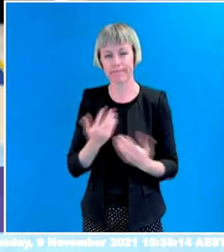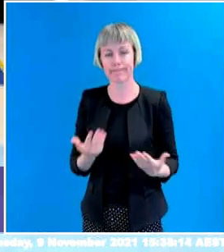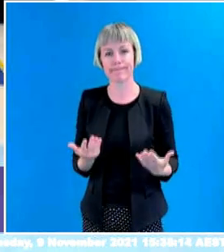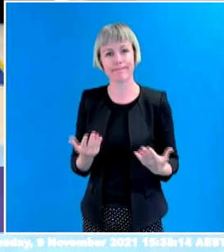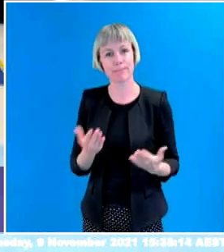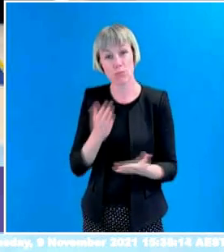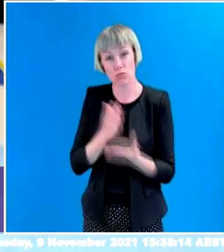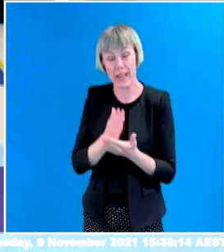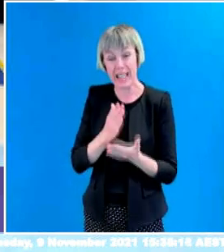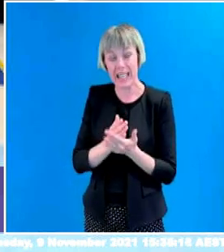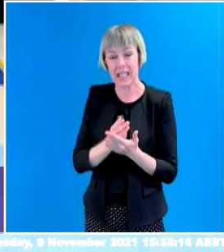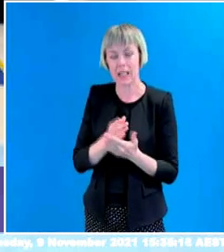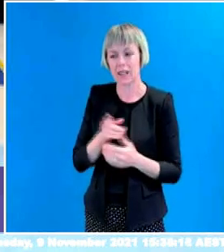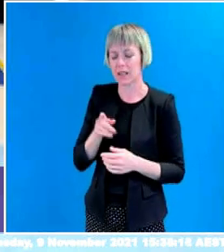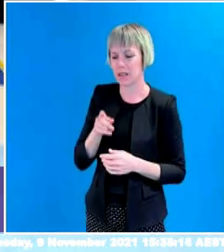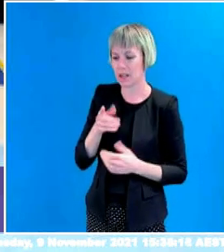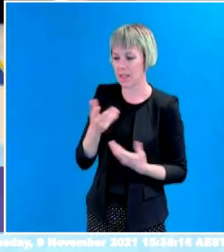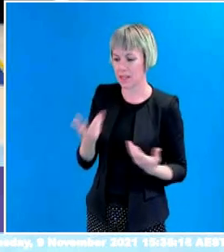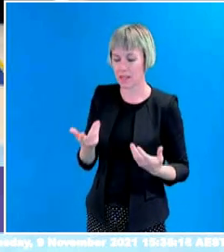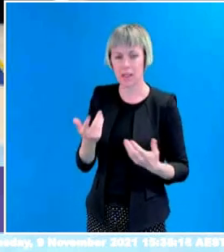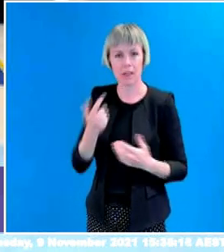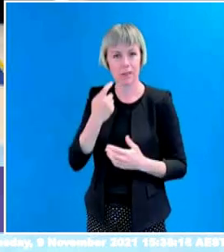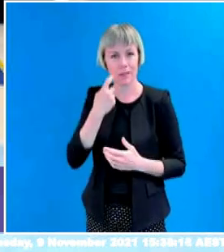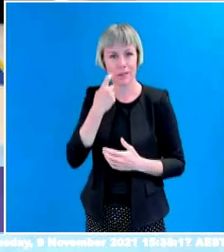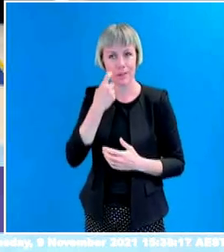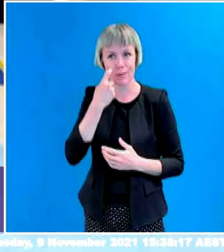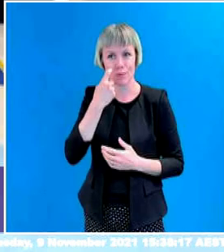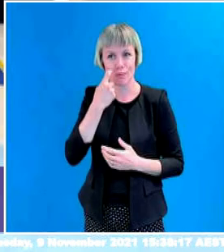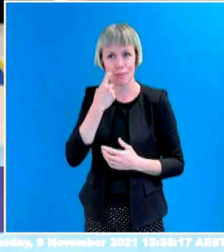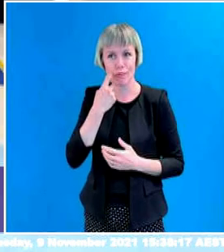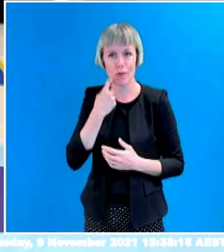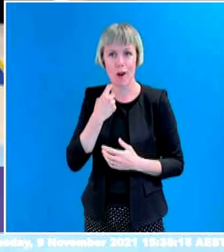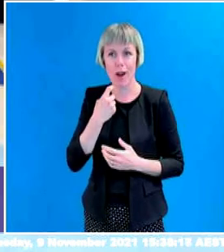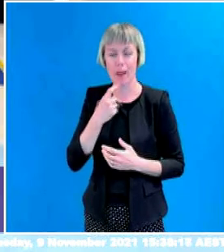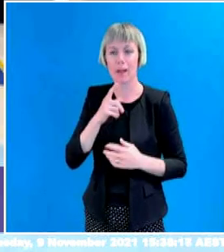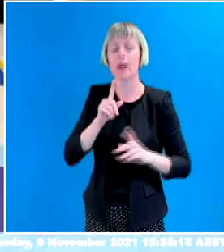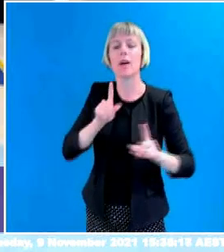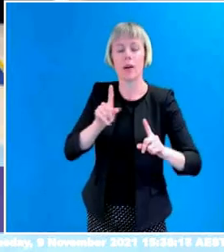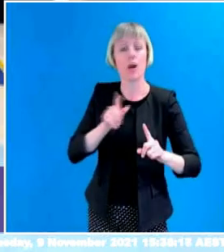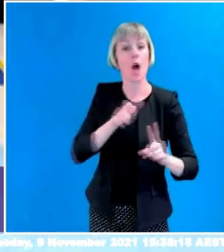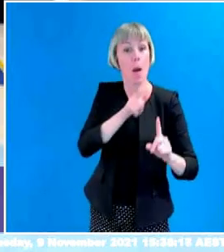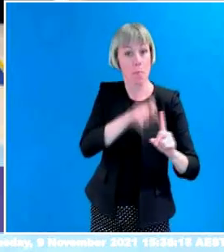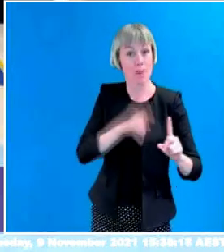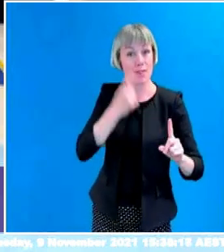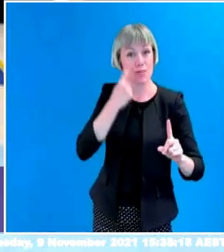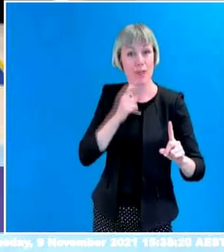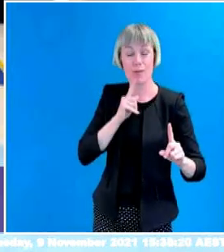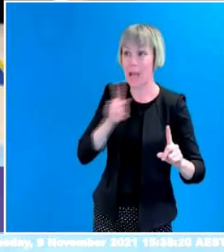well, I'm trying to access a service, let's say a bank as